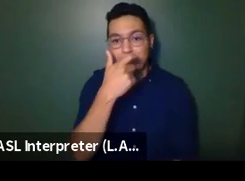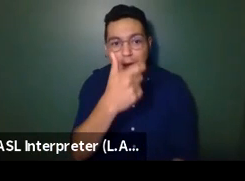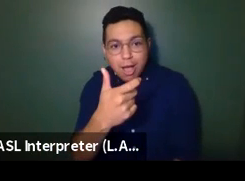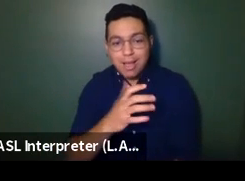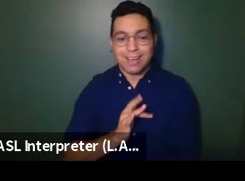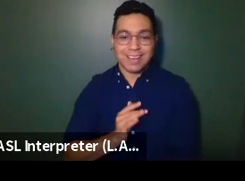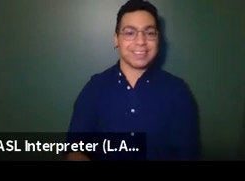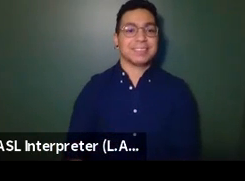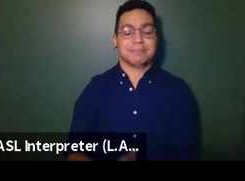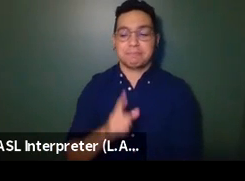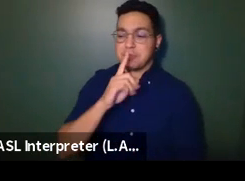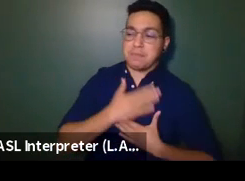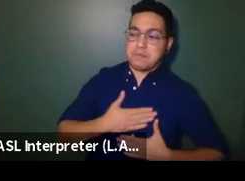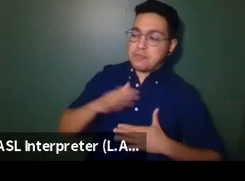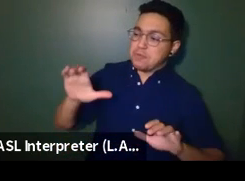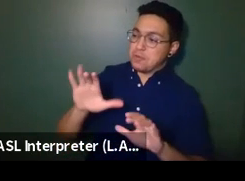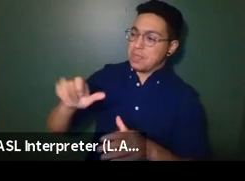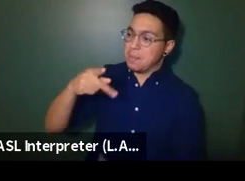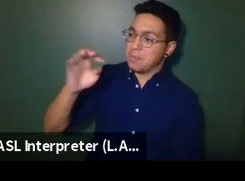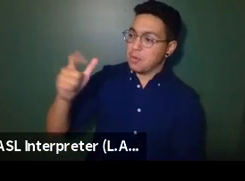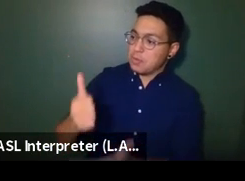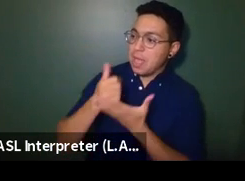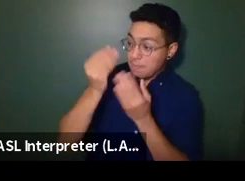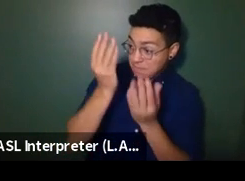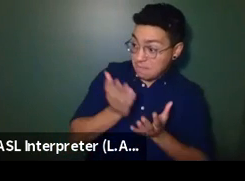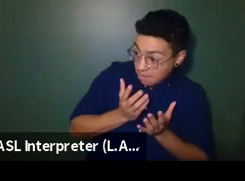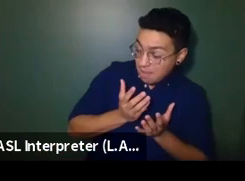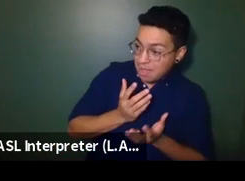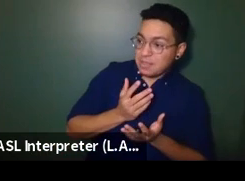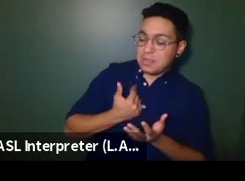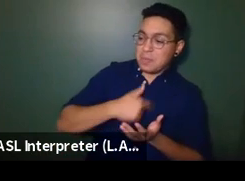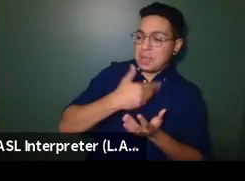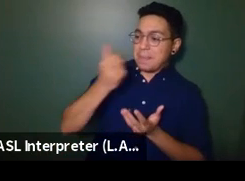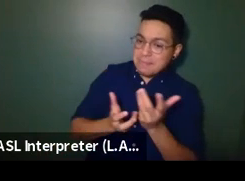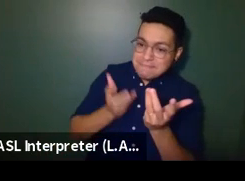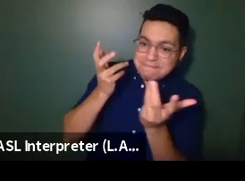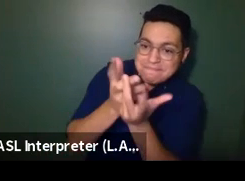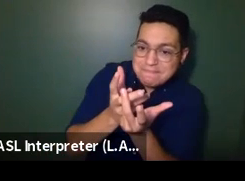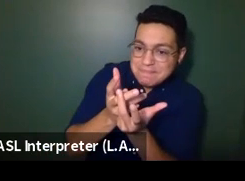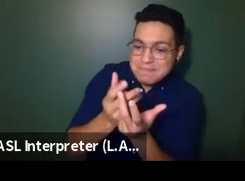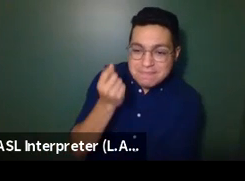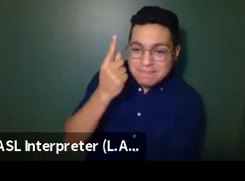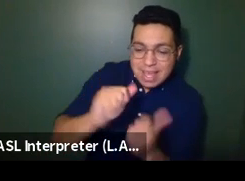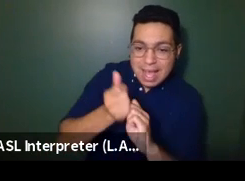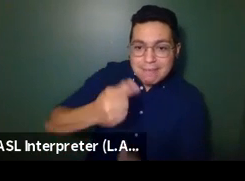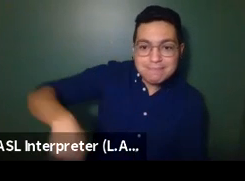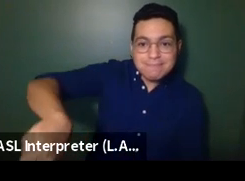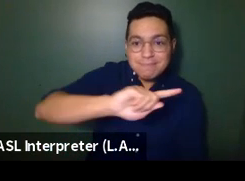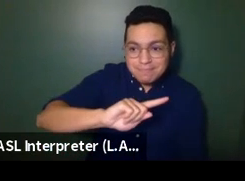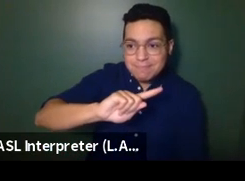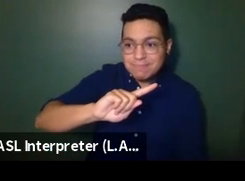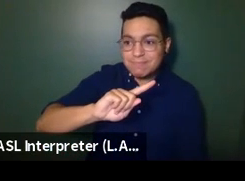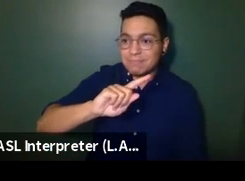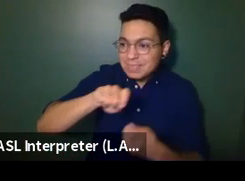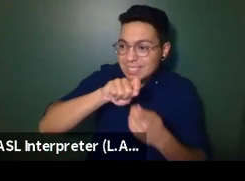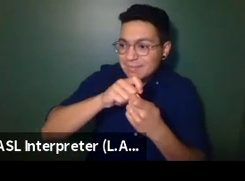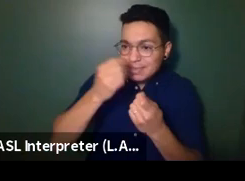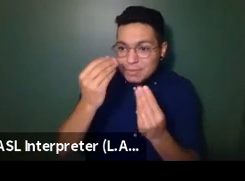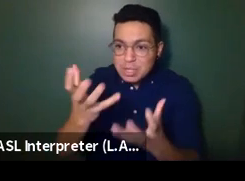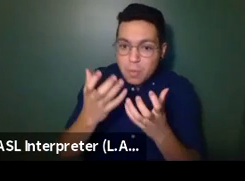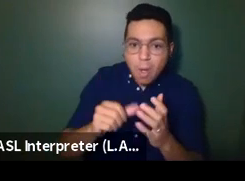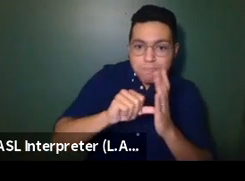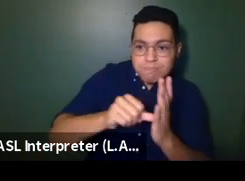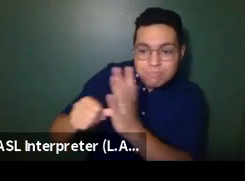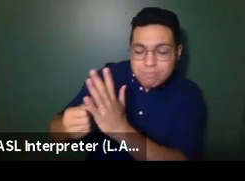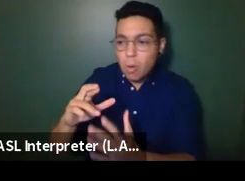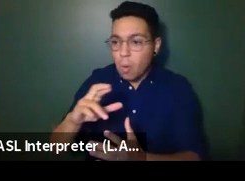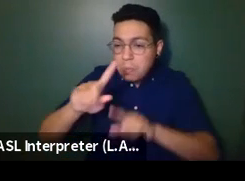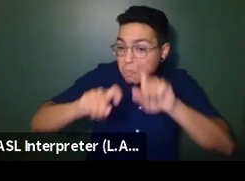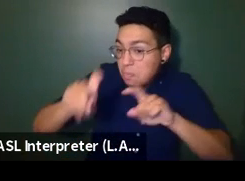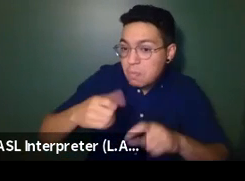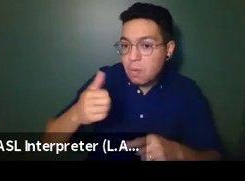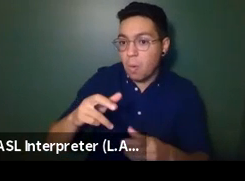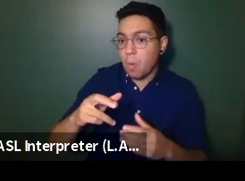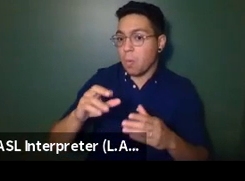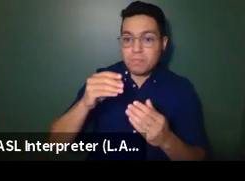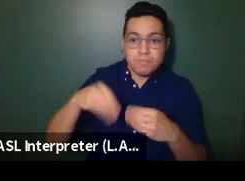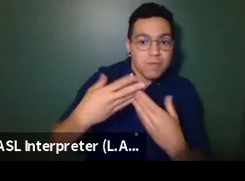Jeff Crawford: We really appreciate you doing the poll to help inform us so that we can better understand how to and maybe amplify some certain things today or to ask them specific questions or even provide some specific tools to you.